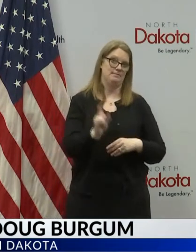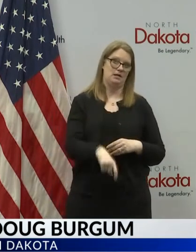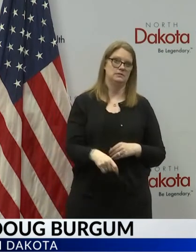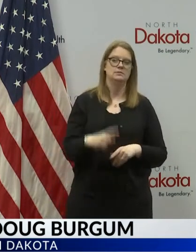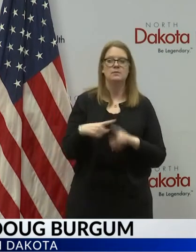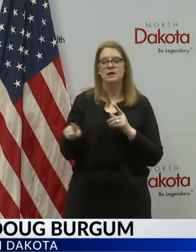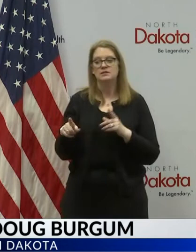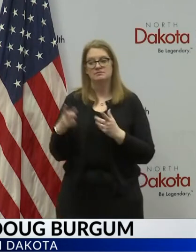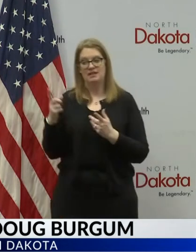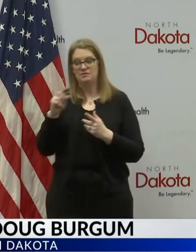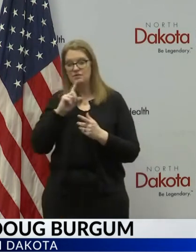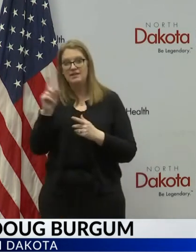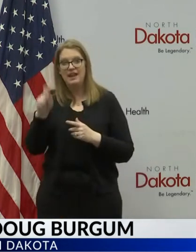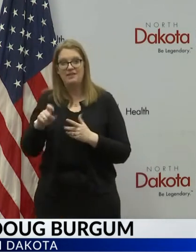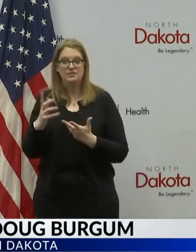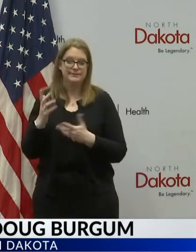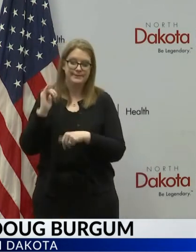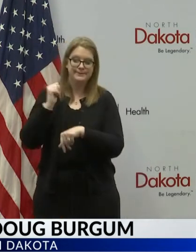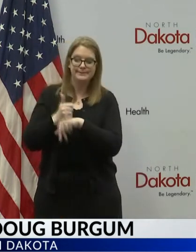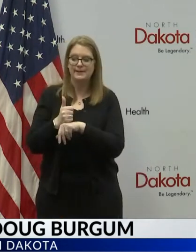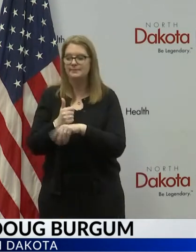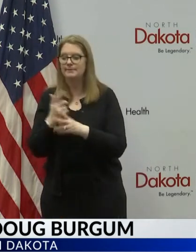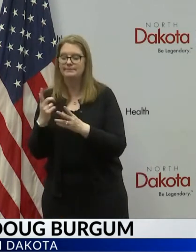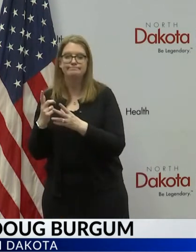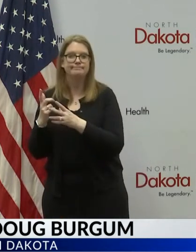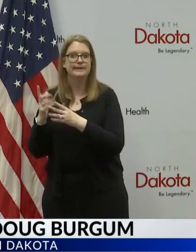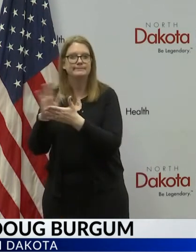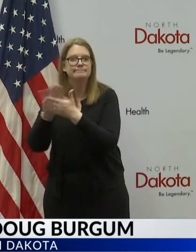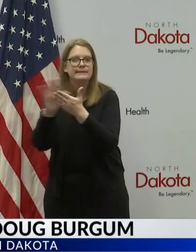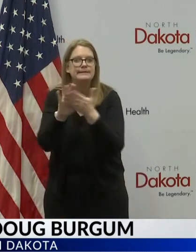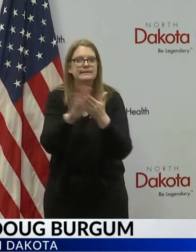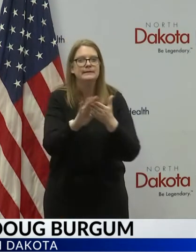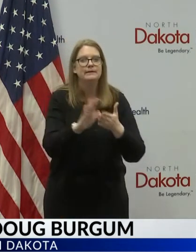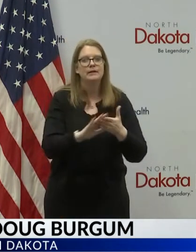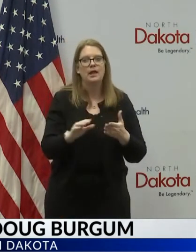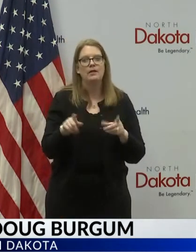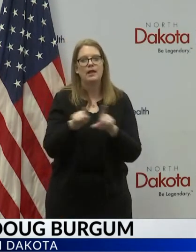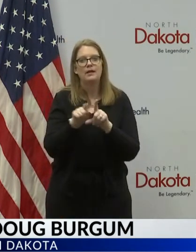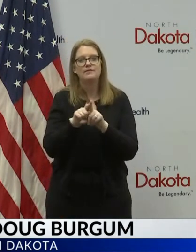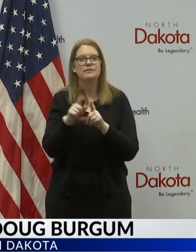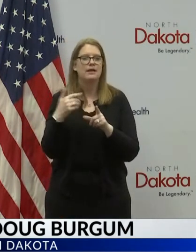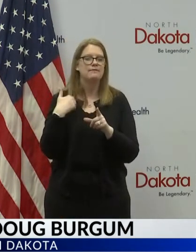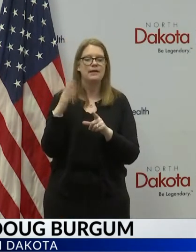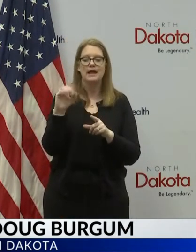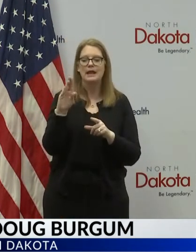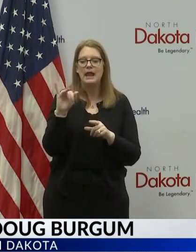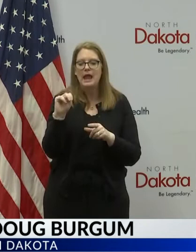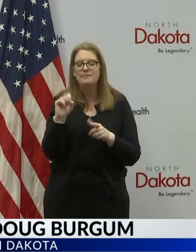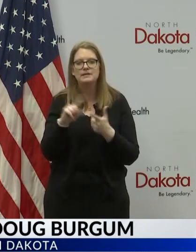VISITORS AND STAFF, JUST LIKE EVERY BUSINESS HAS TO DO THIS. BECAUSE ONE OF THE THINGS THAT THE STATE PARK BUSINESS IS IN,